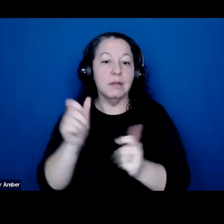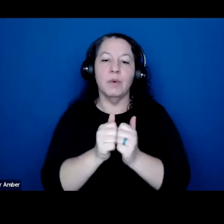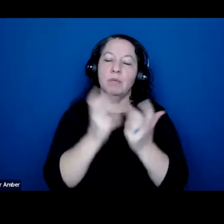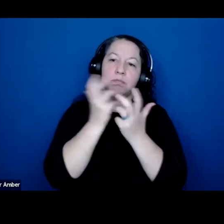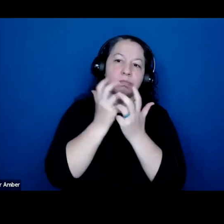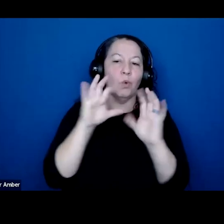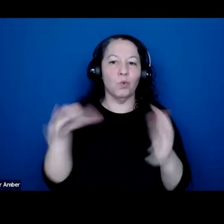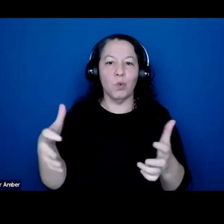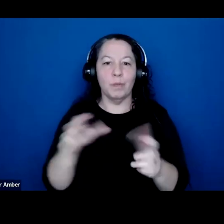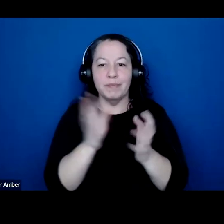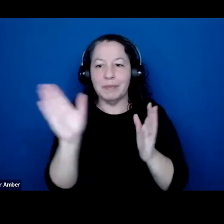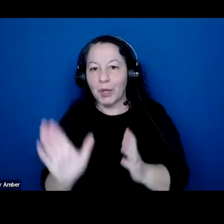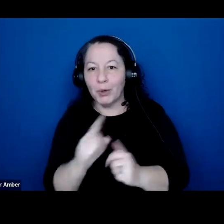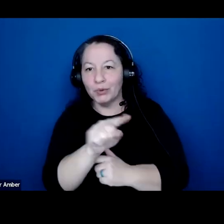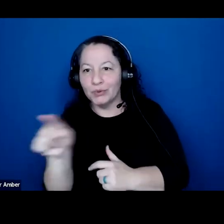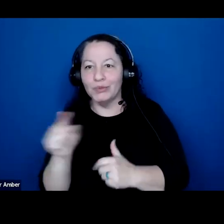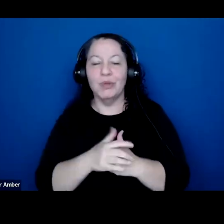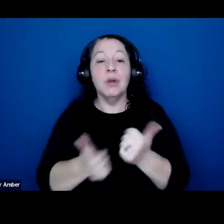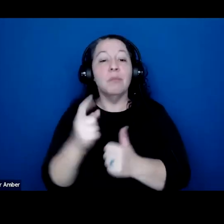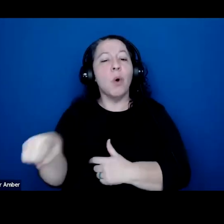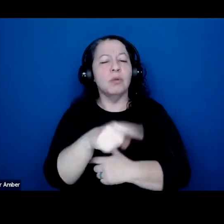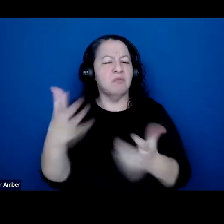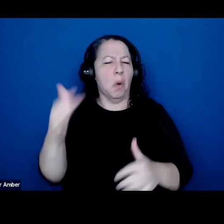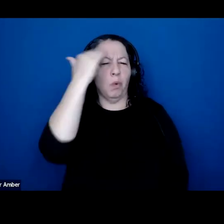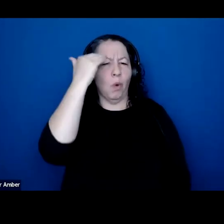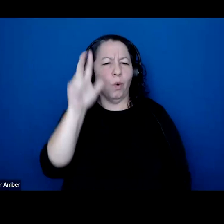As most of you know, 350.org is a global climate advocacy